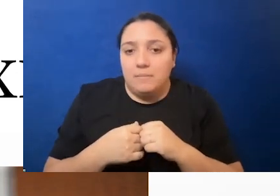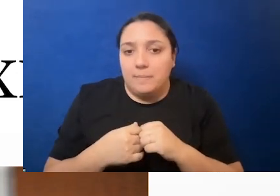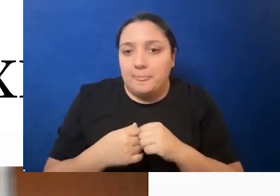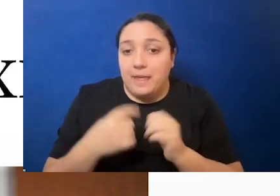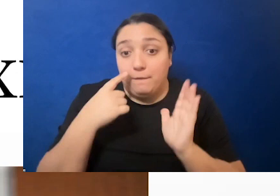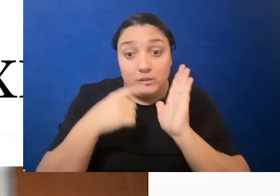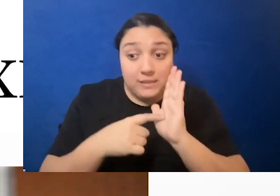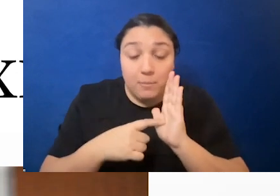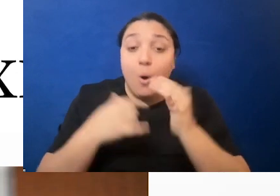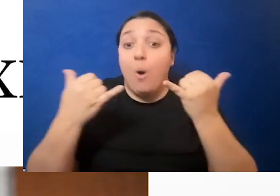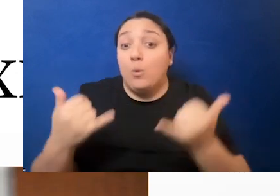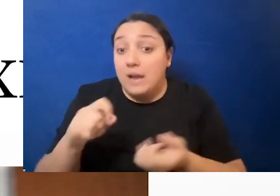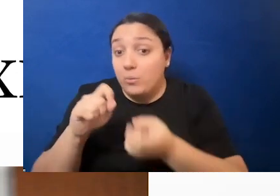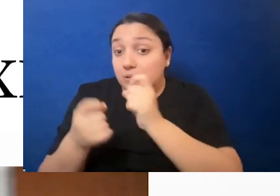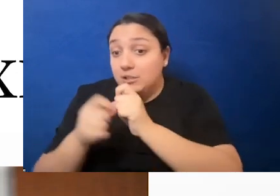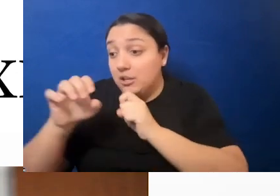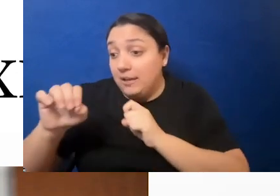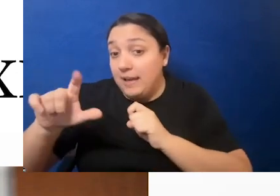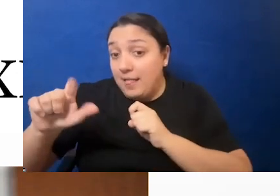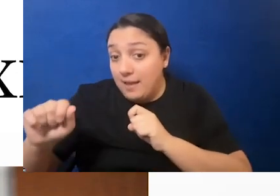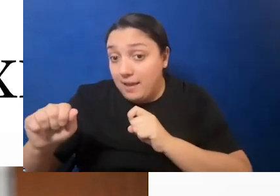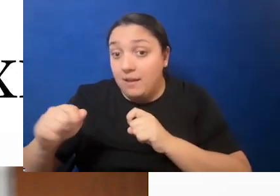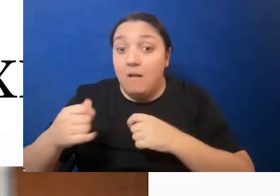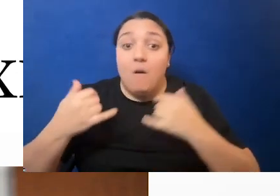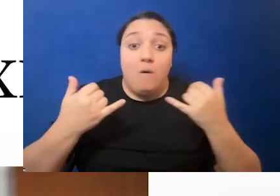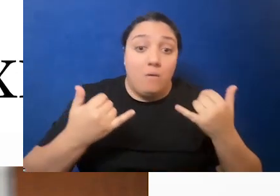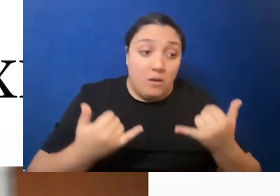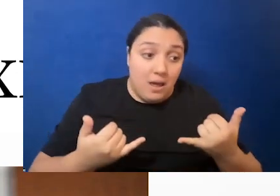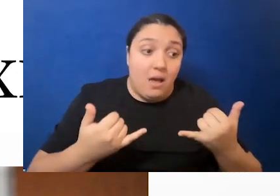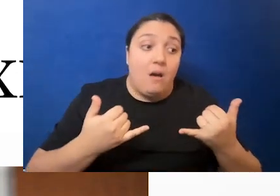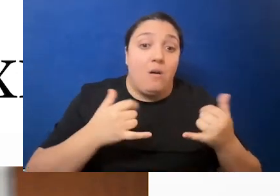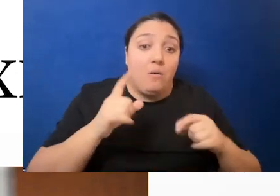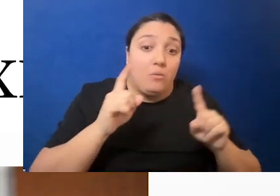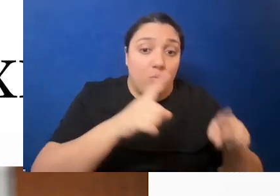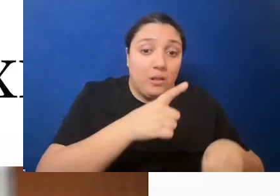SWITCHING TO ELA OR HAVING LUNCH.